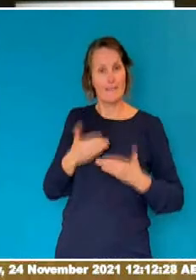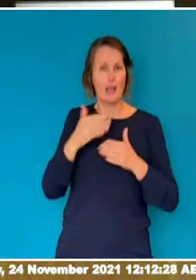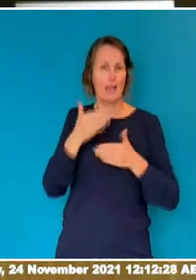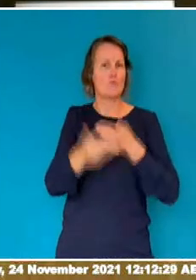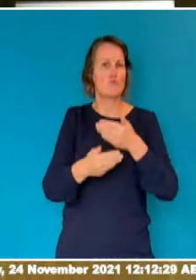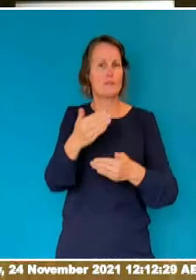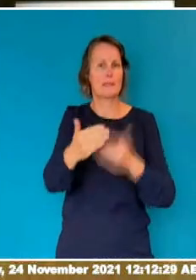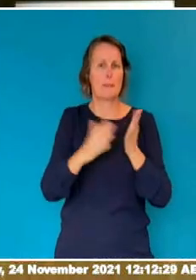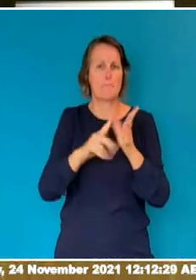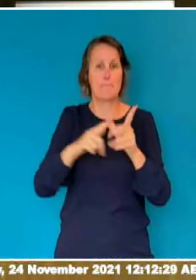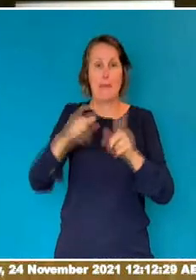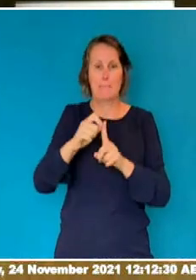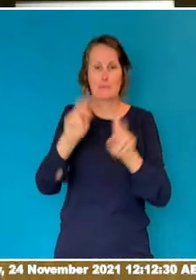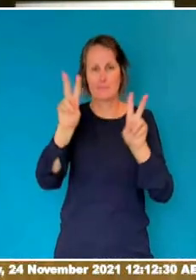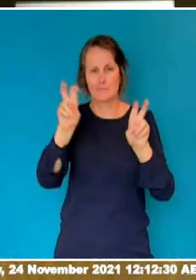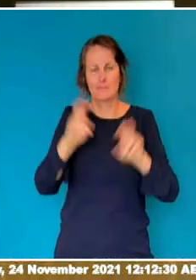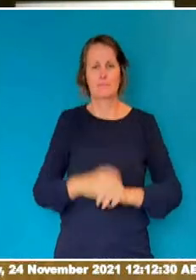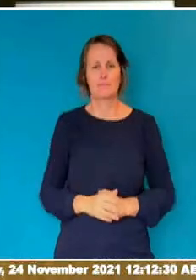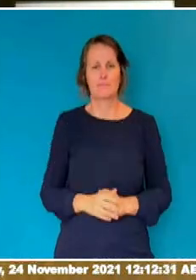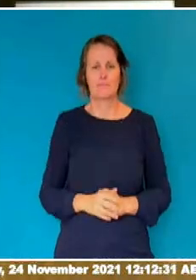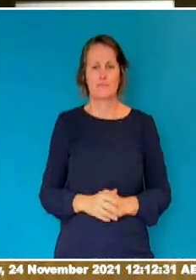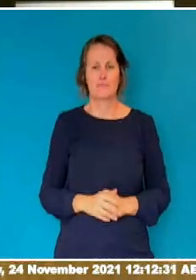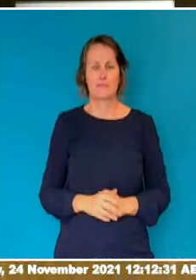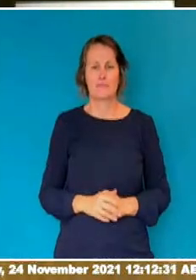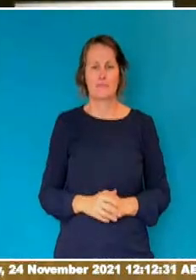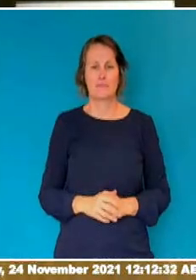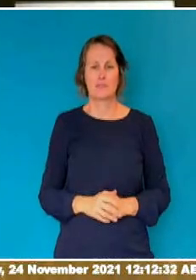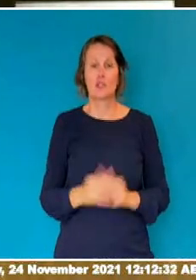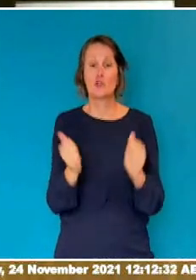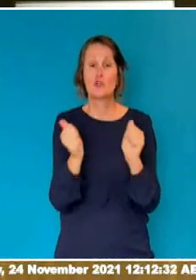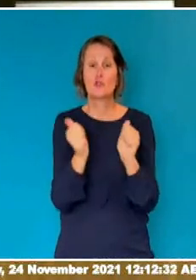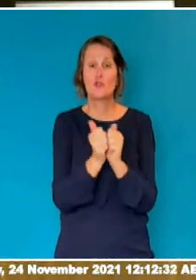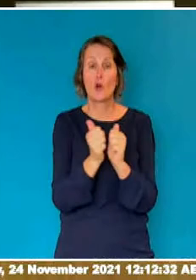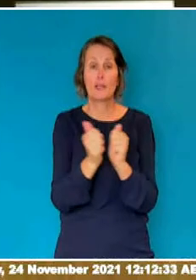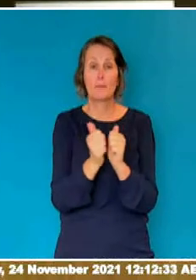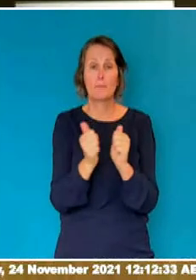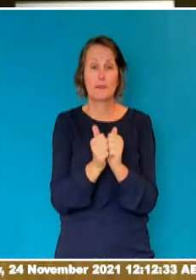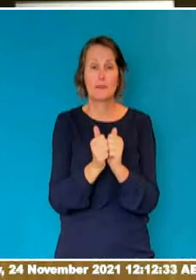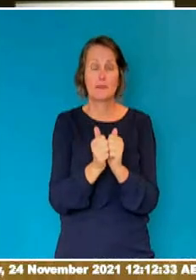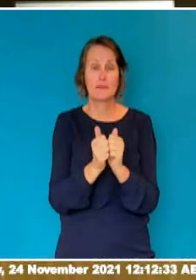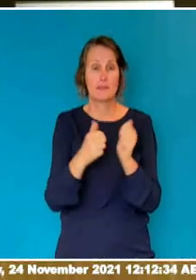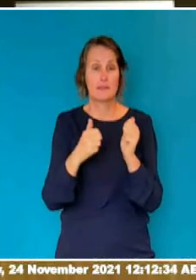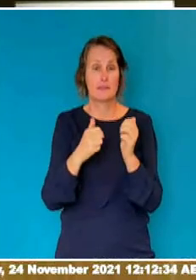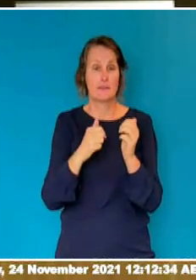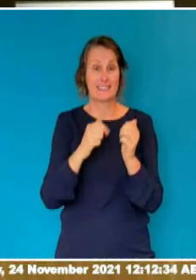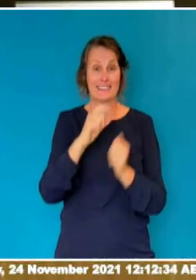So this is, as I said Commissioners, the document at Bundle C Tab